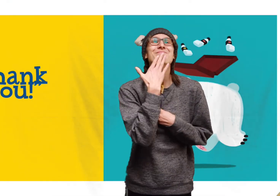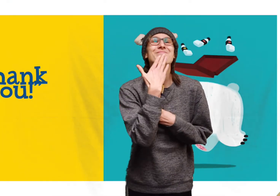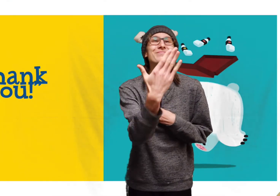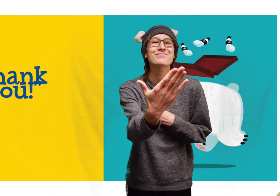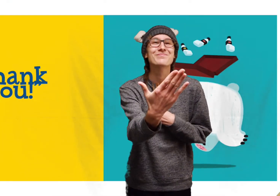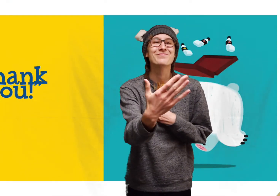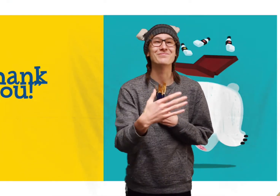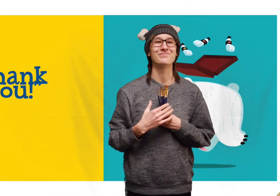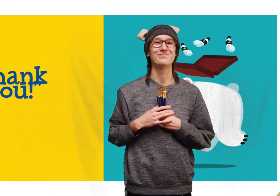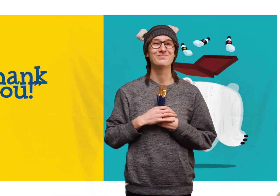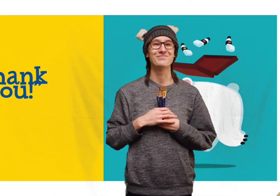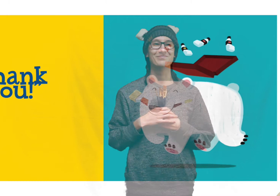Thank you!